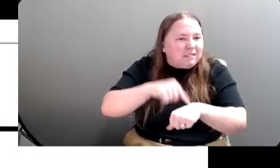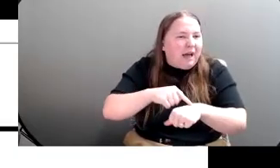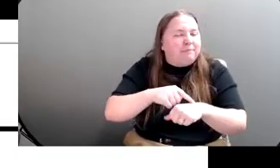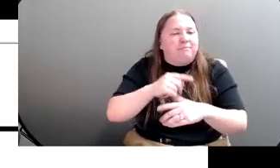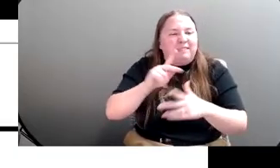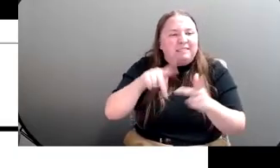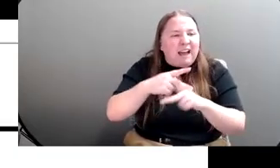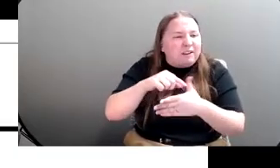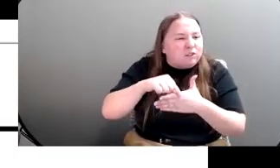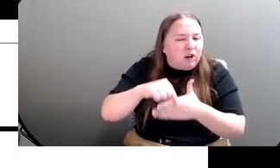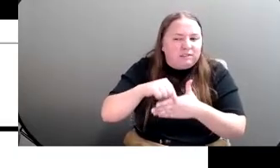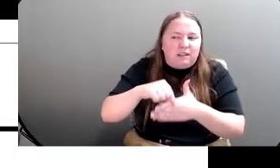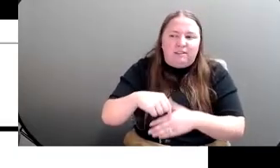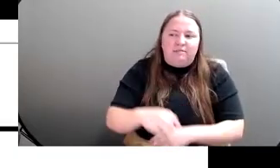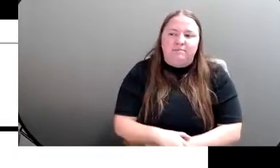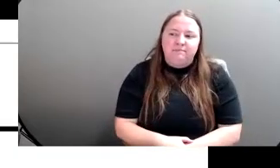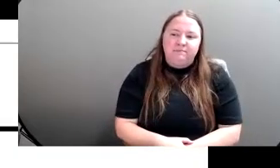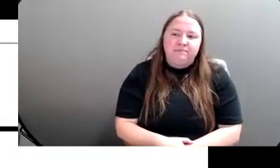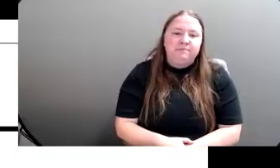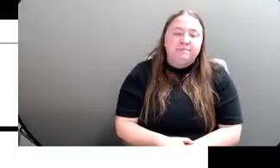And in the course, in addition,